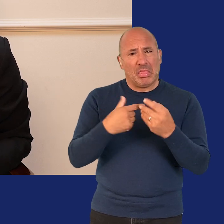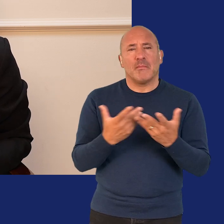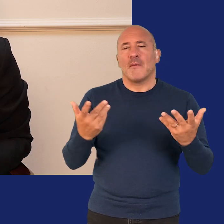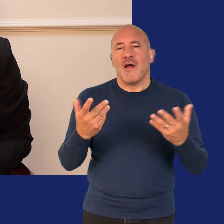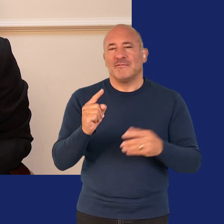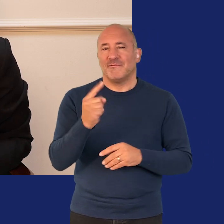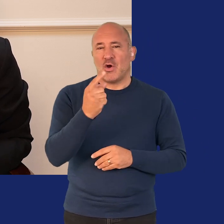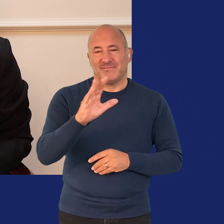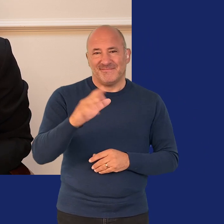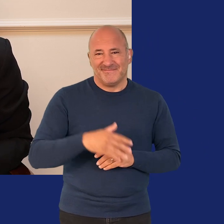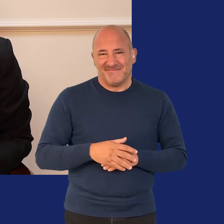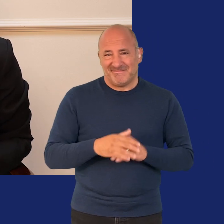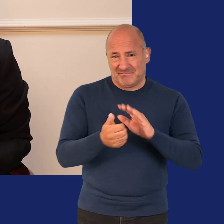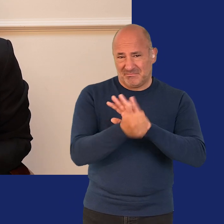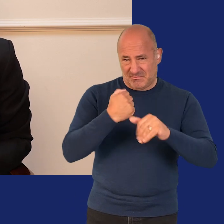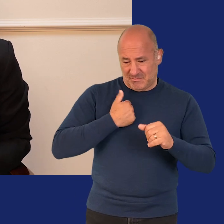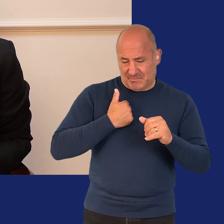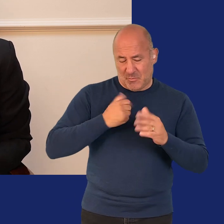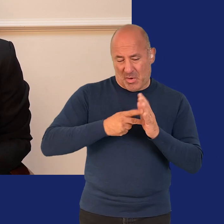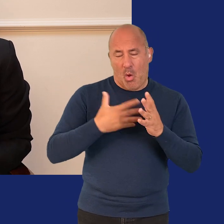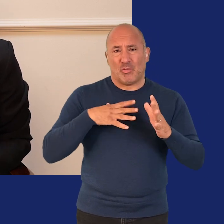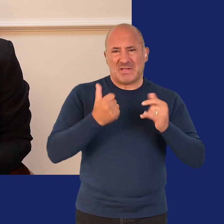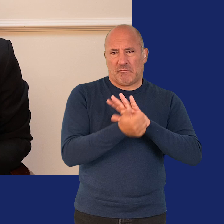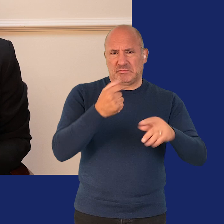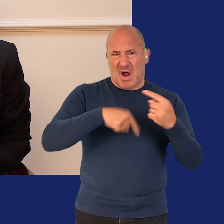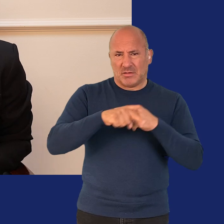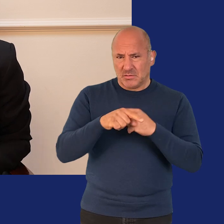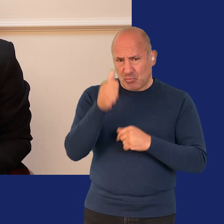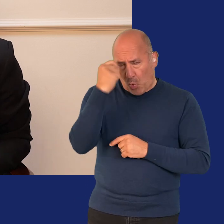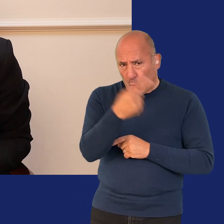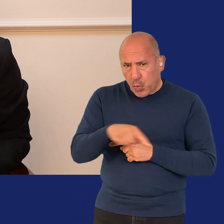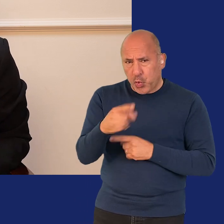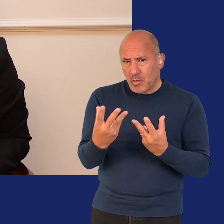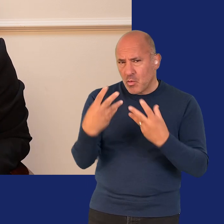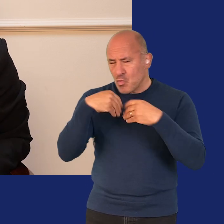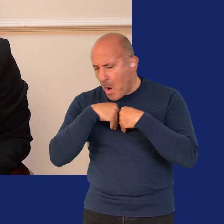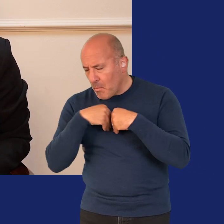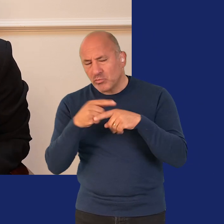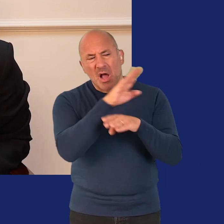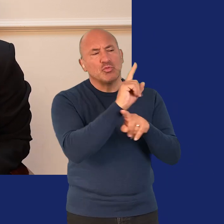Um, you know, recognizing and listening to talent in our organization and external talent. Josh: Yeah. Jess: You know, if we get it wrong, tell us. Josh: Mm-hmm.